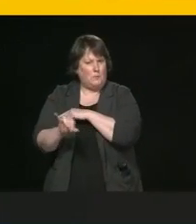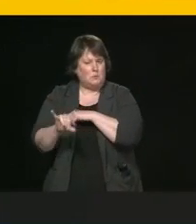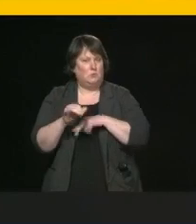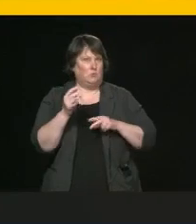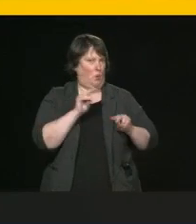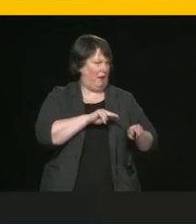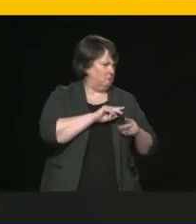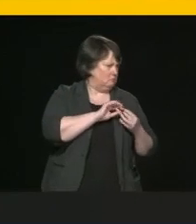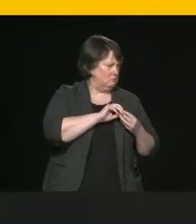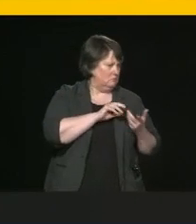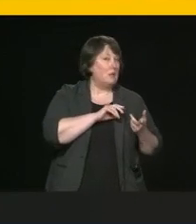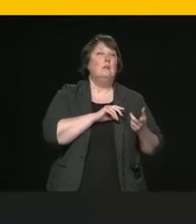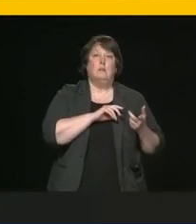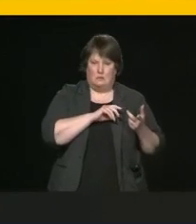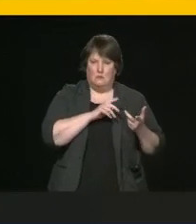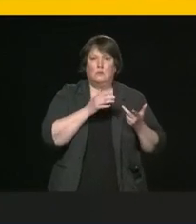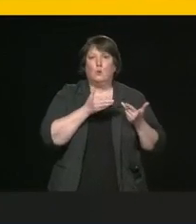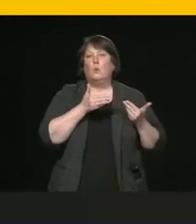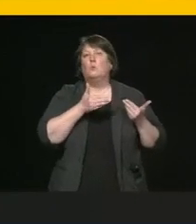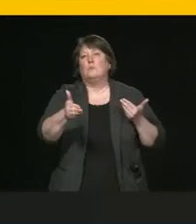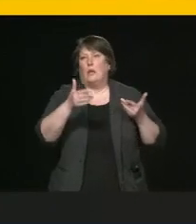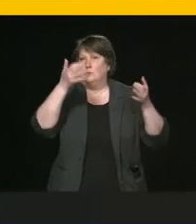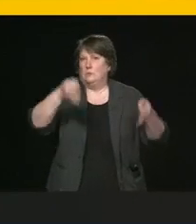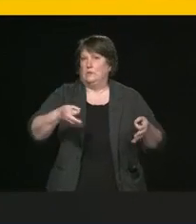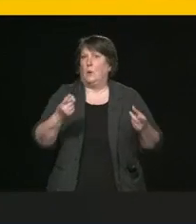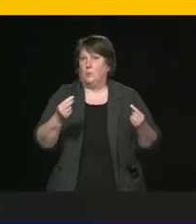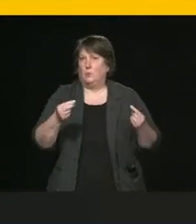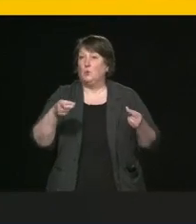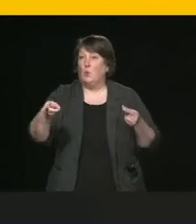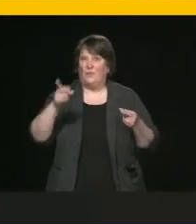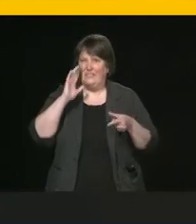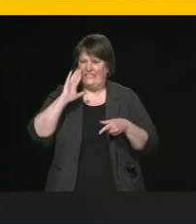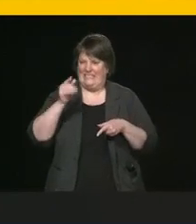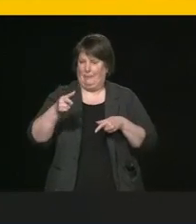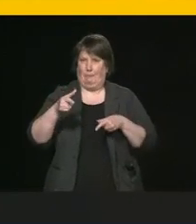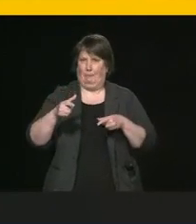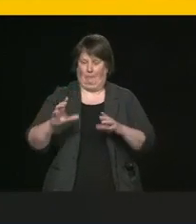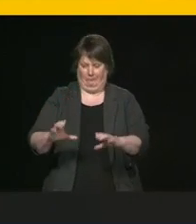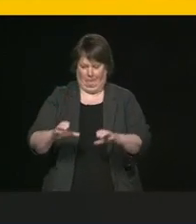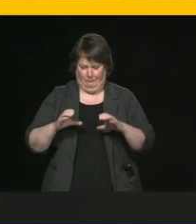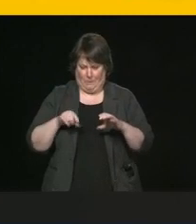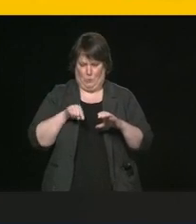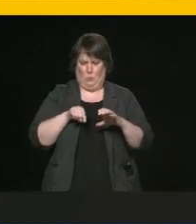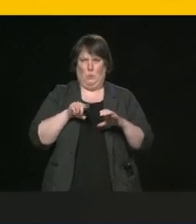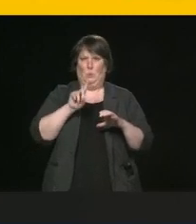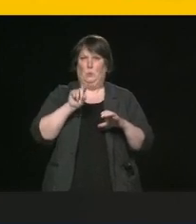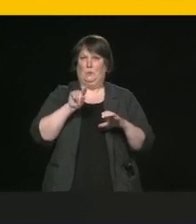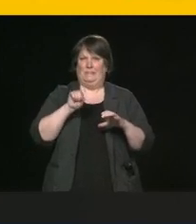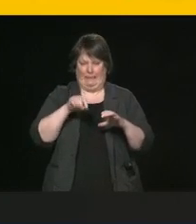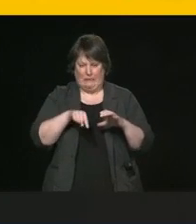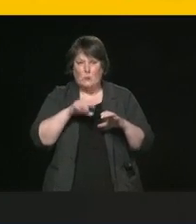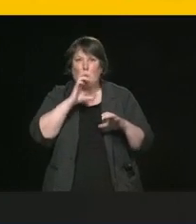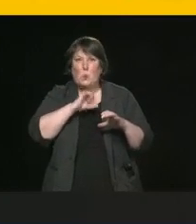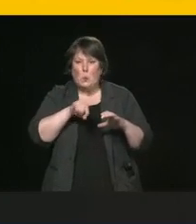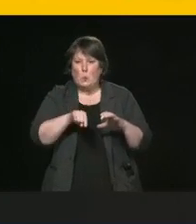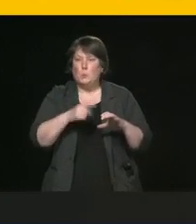AND WE'LL BE REVIEWING THE PRACTISES OF WHAT WE DO WITH EQUIPMENT THAT IS NEAR TO EXPIRY